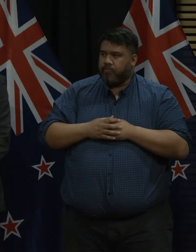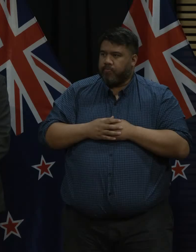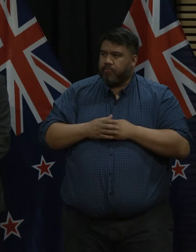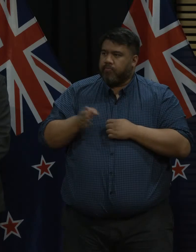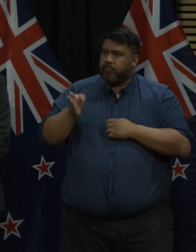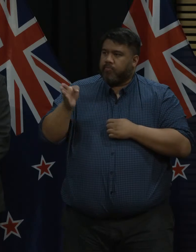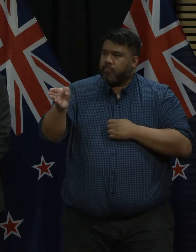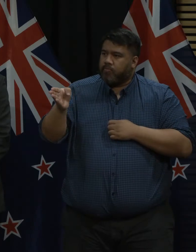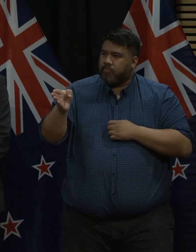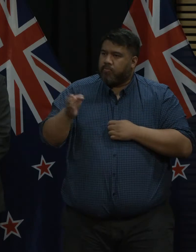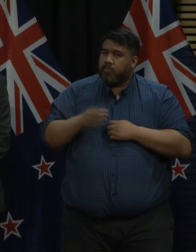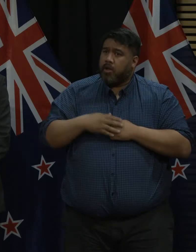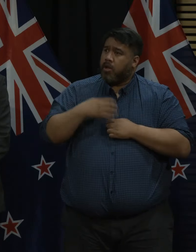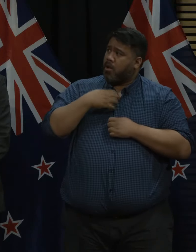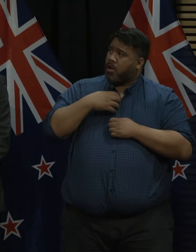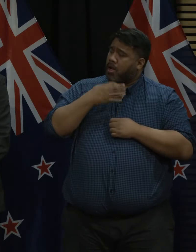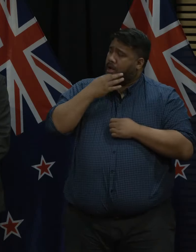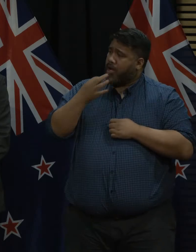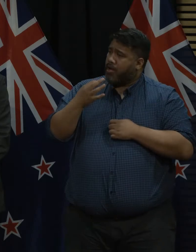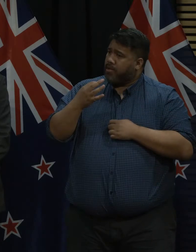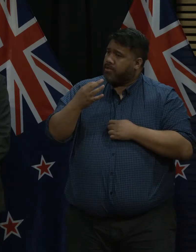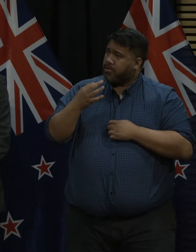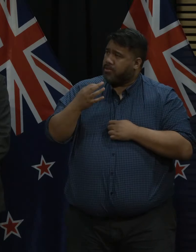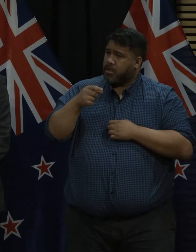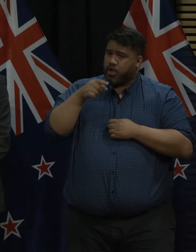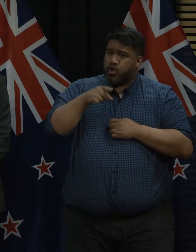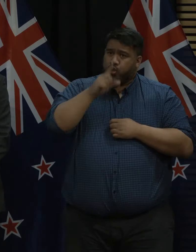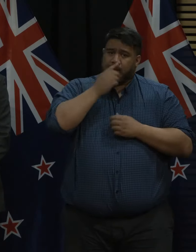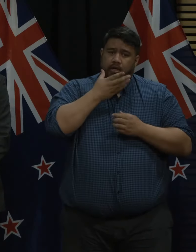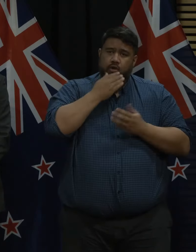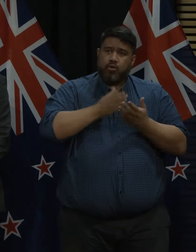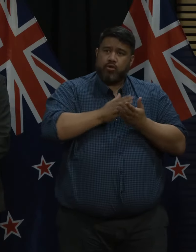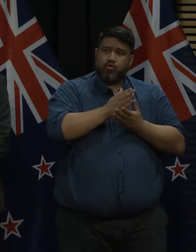friendly as possible while complying with the rules of